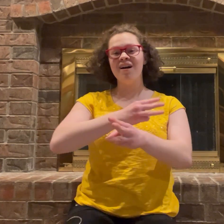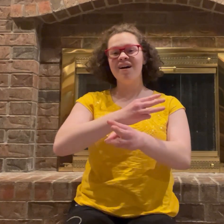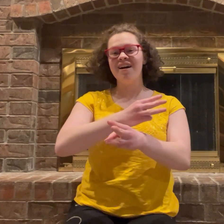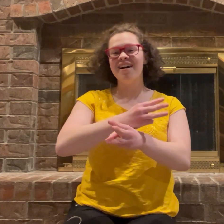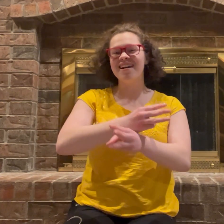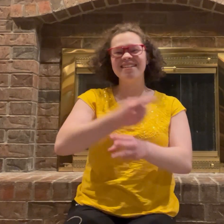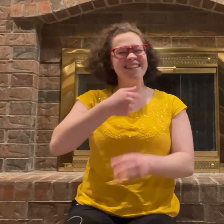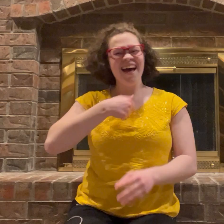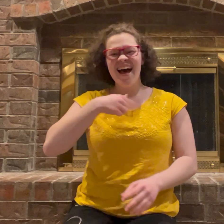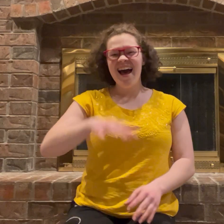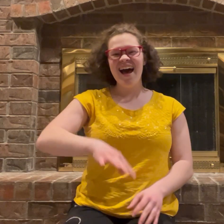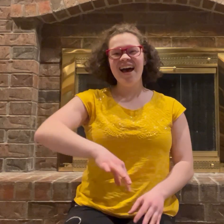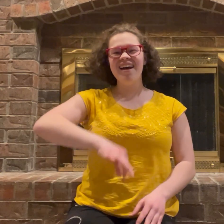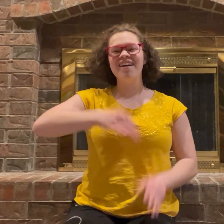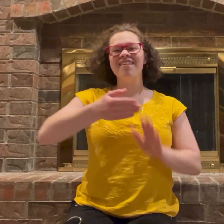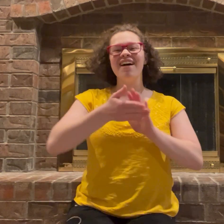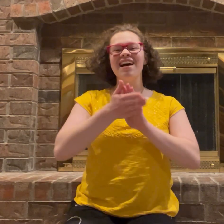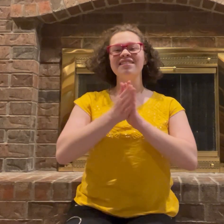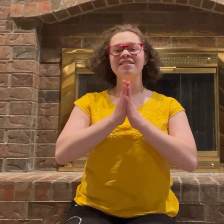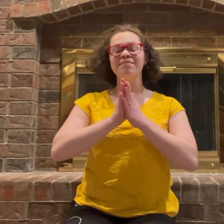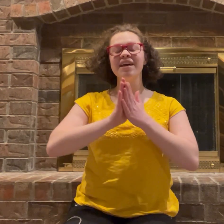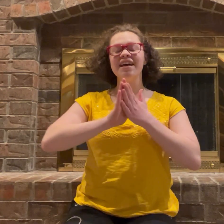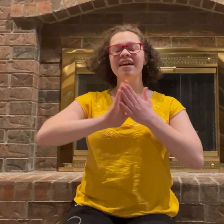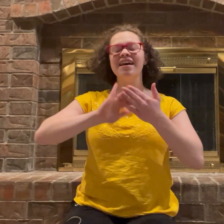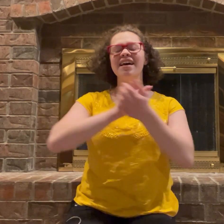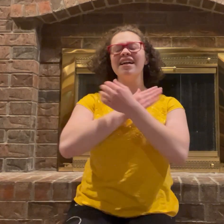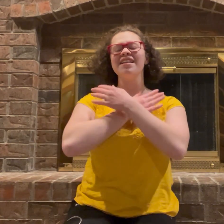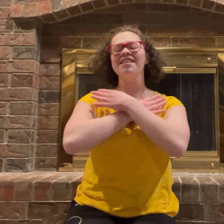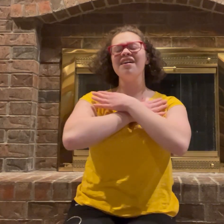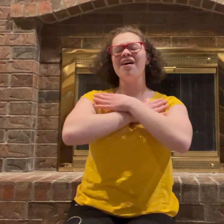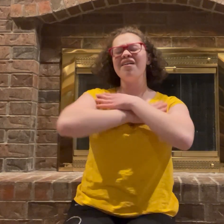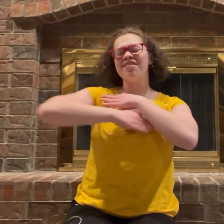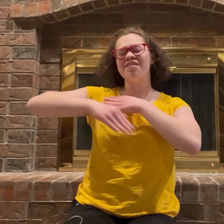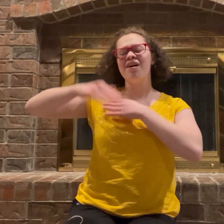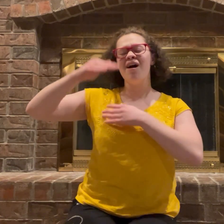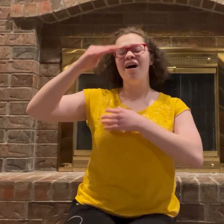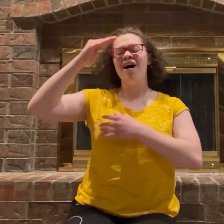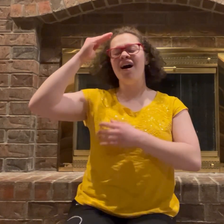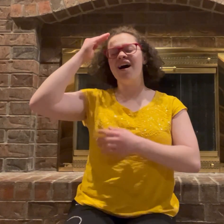I rest me in the thought